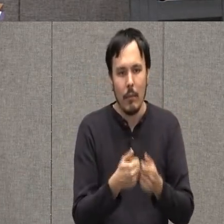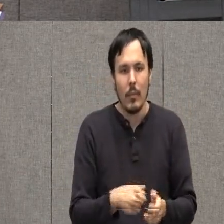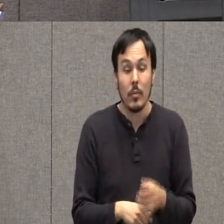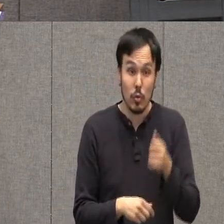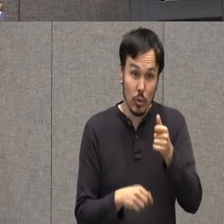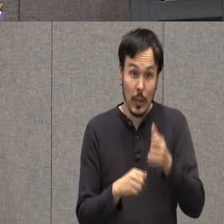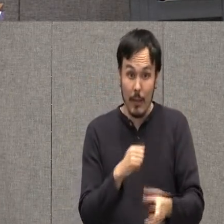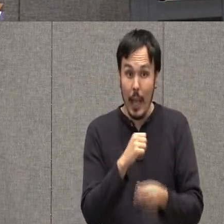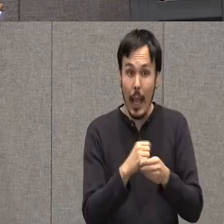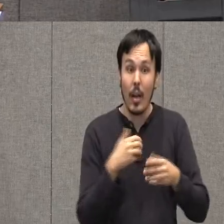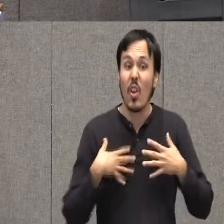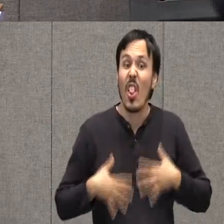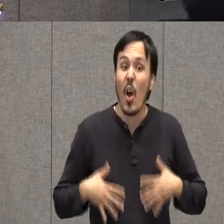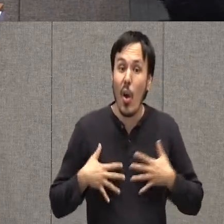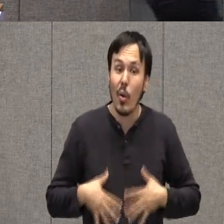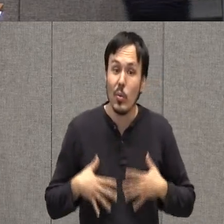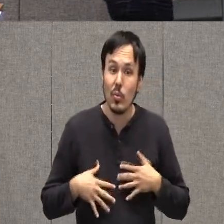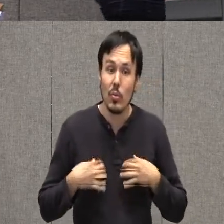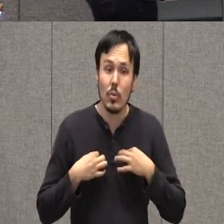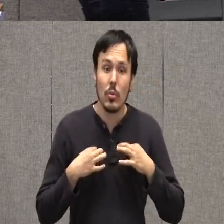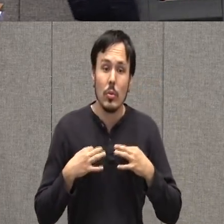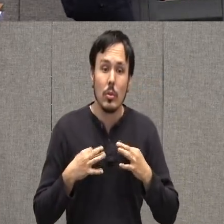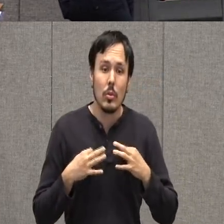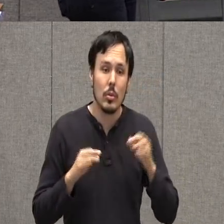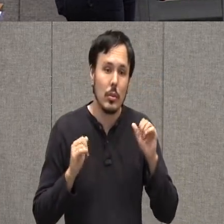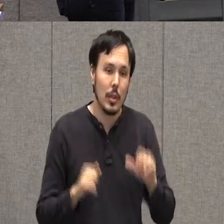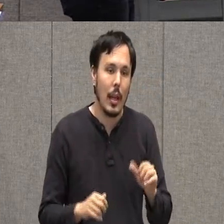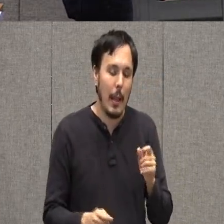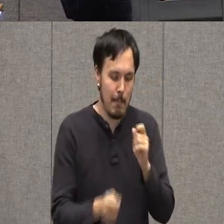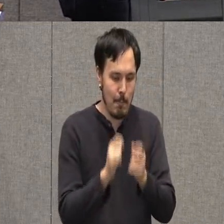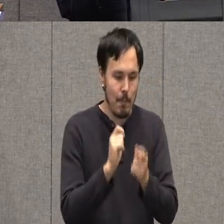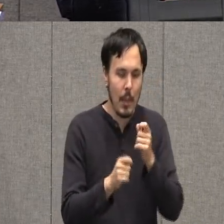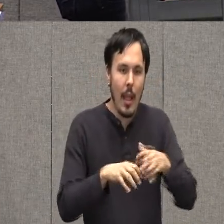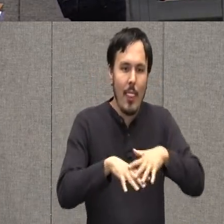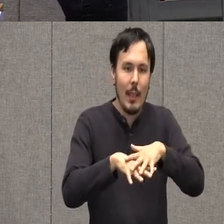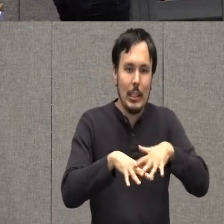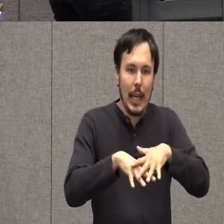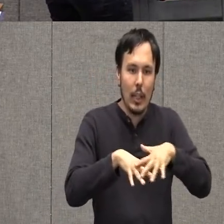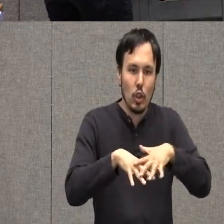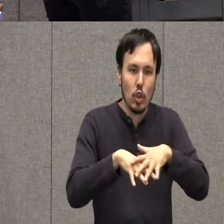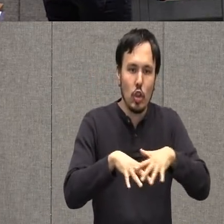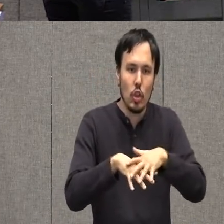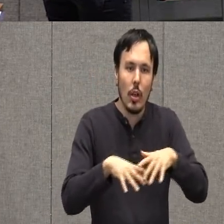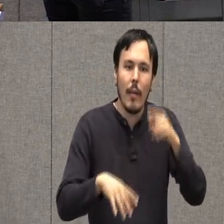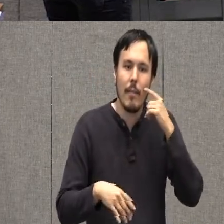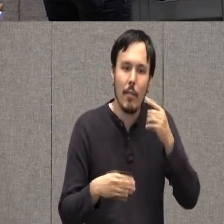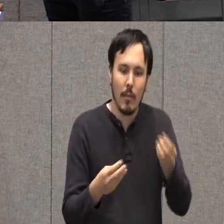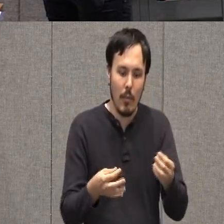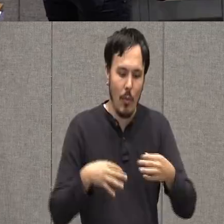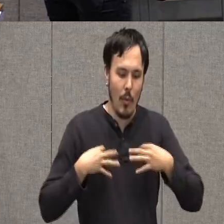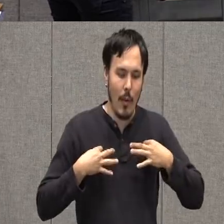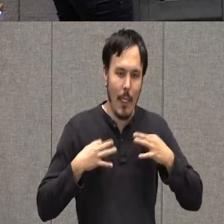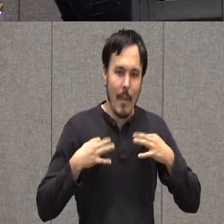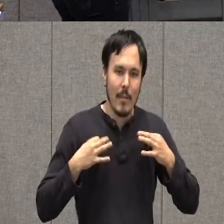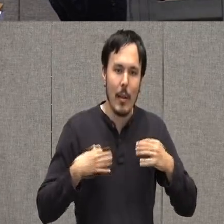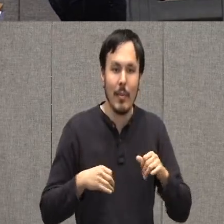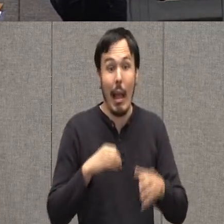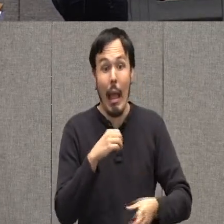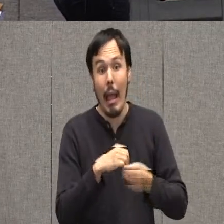like clothes and things onto your people, you can start playing with the textures of the fabrics. Like you start adding lines to show that you get